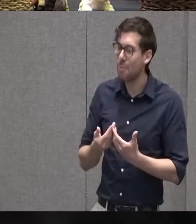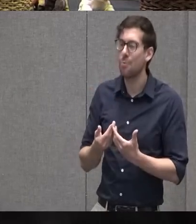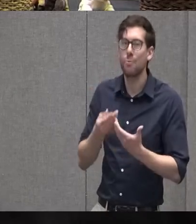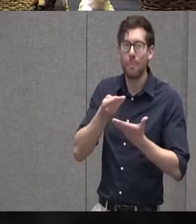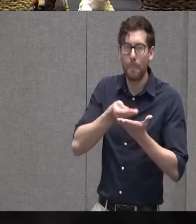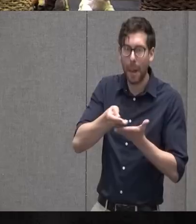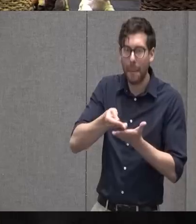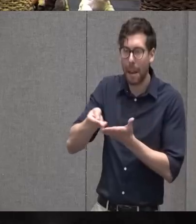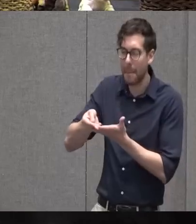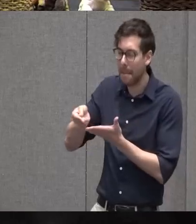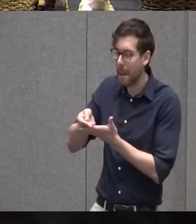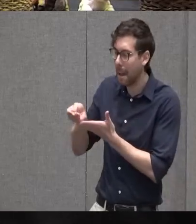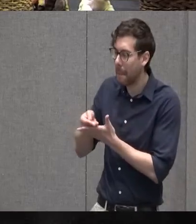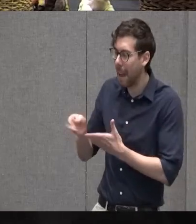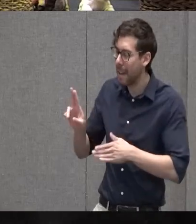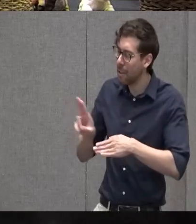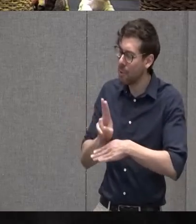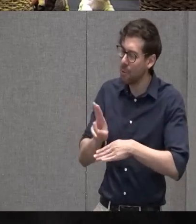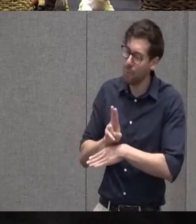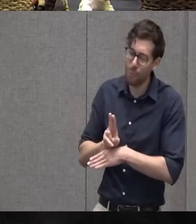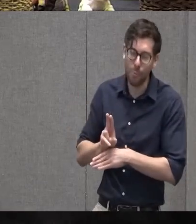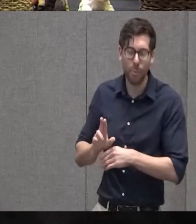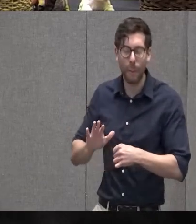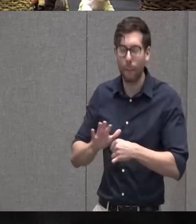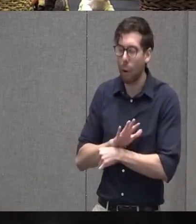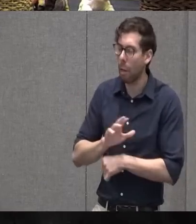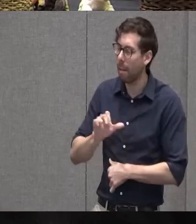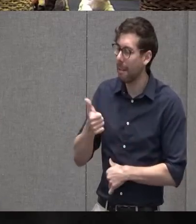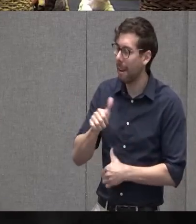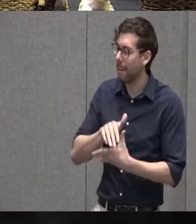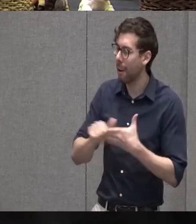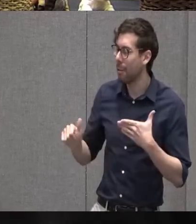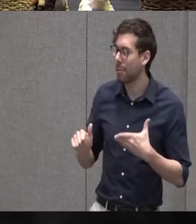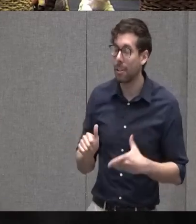Okay, oh man. Well, the one thing that I really liked